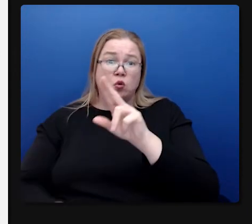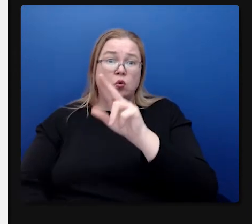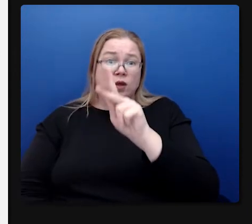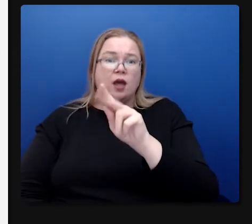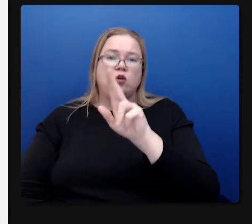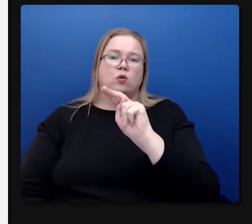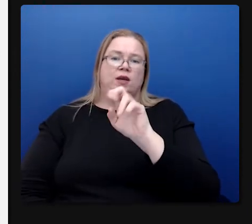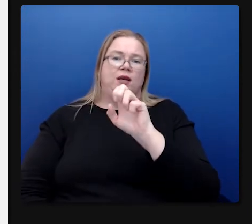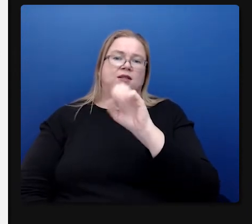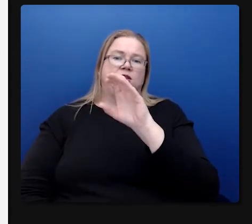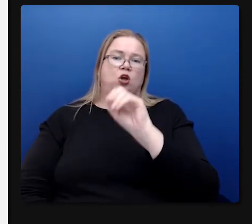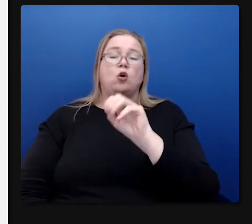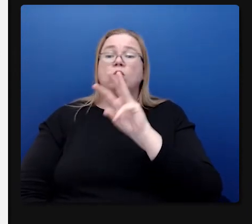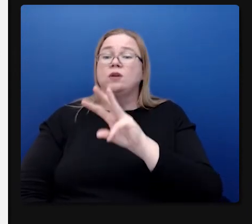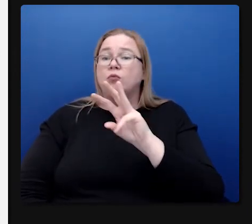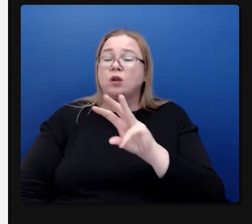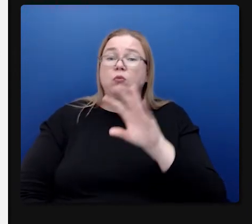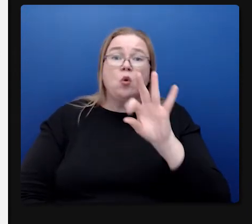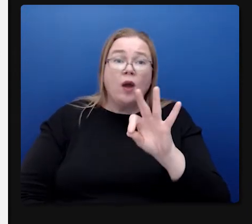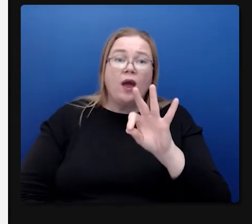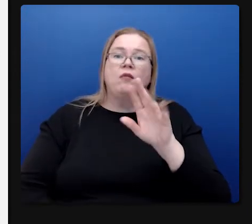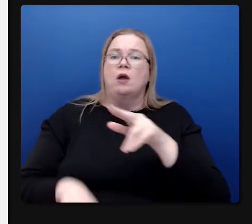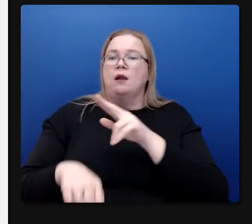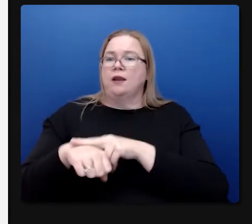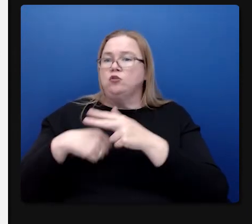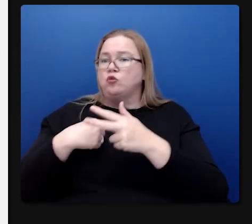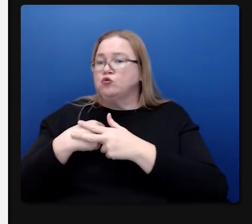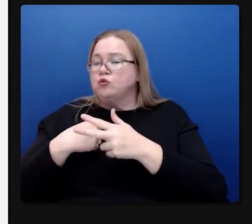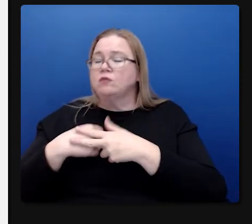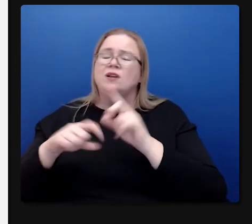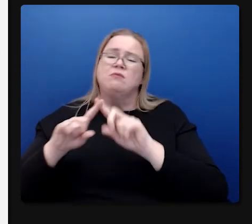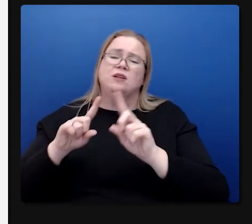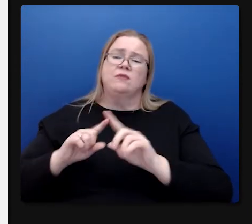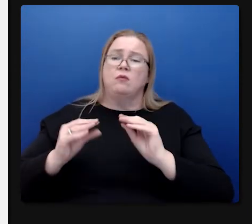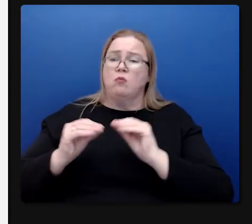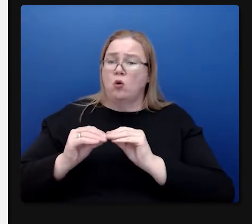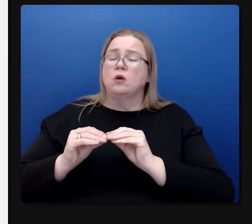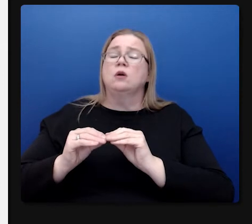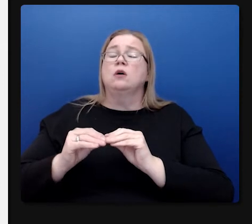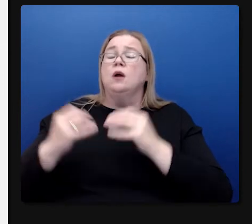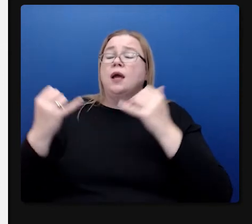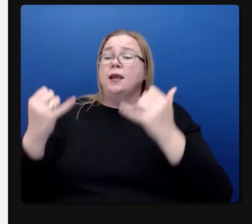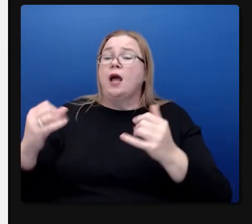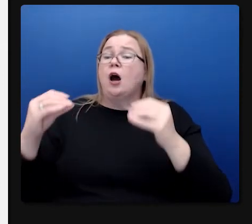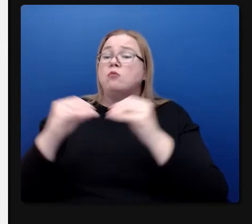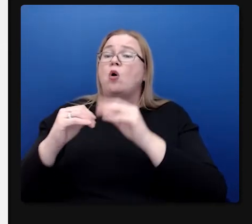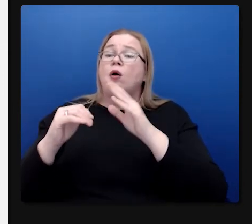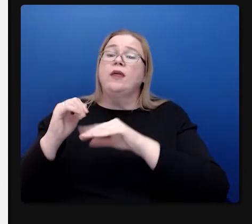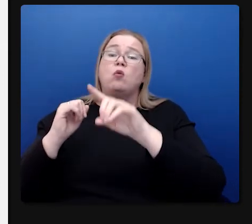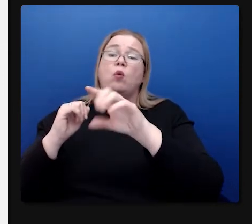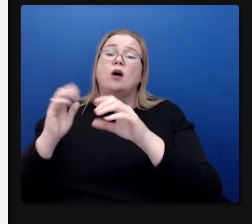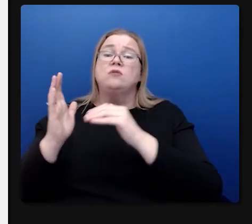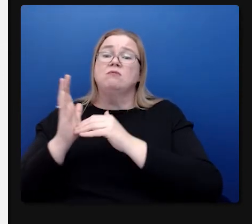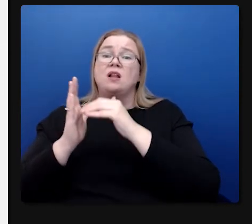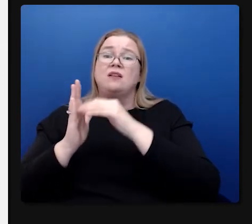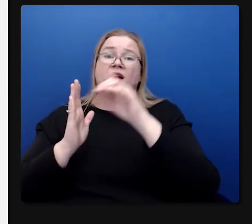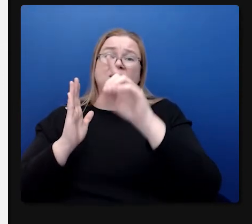UNESCO, WWF, The Nature Conservancy, and lots more. and with more than a 100 million downloads